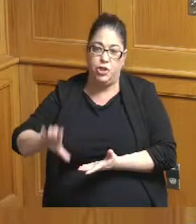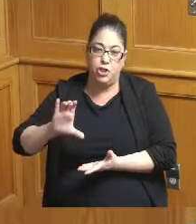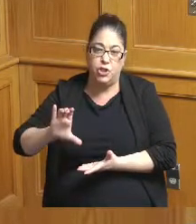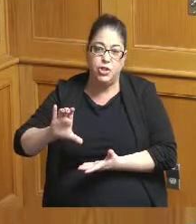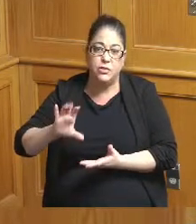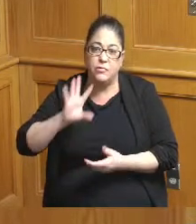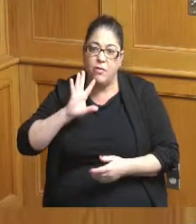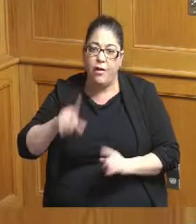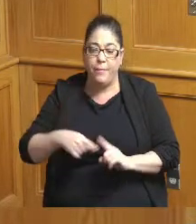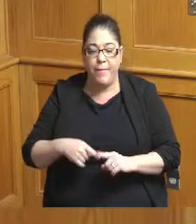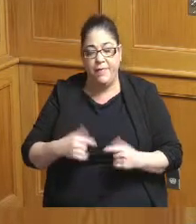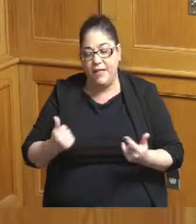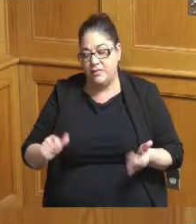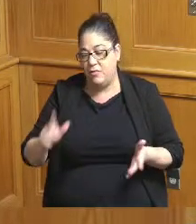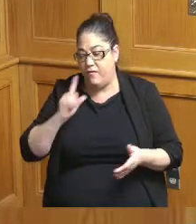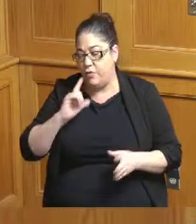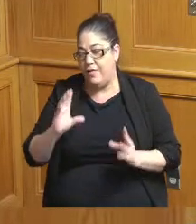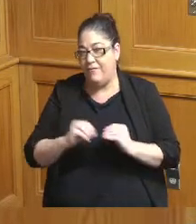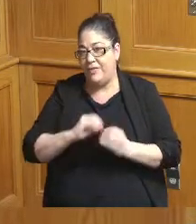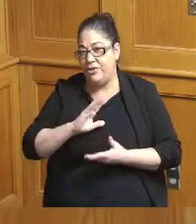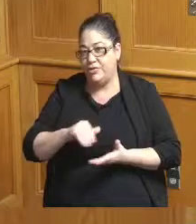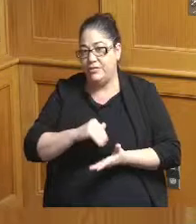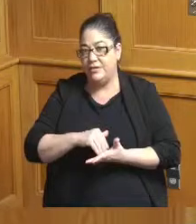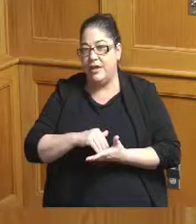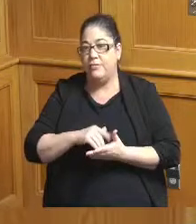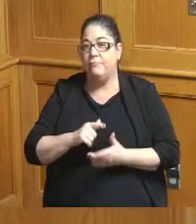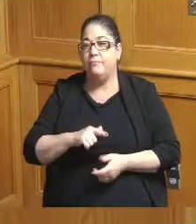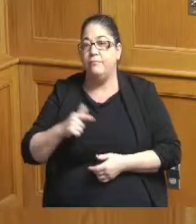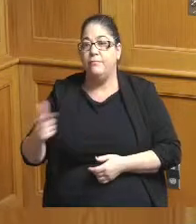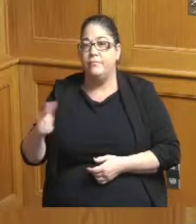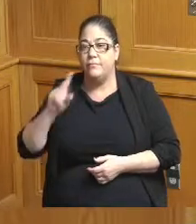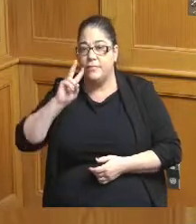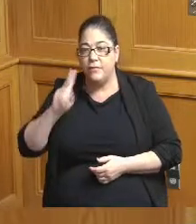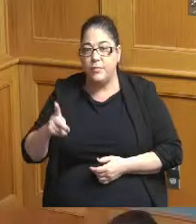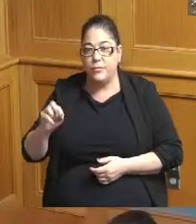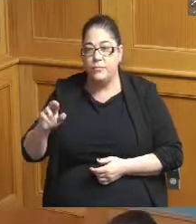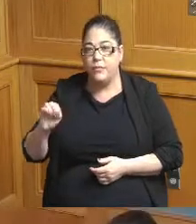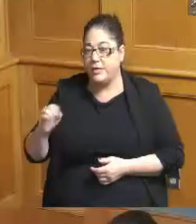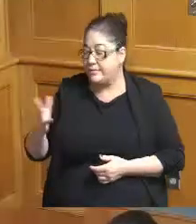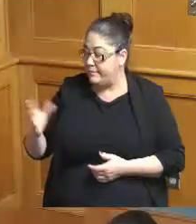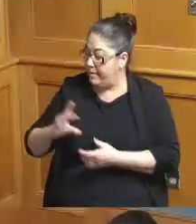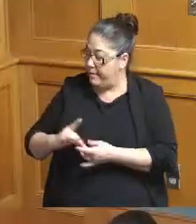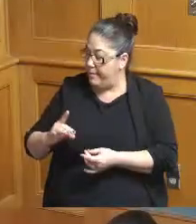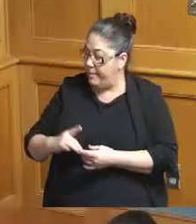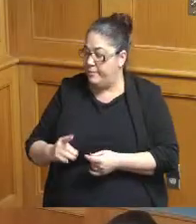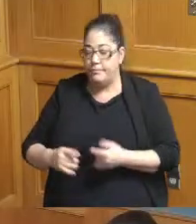I have for the convention center right now I'll pass it over to Vice President Reece thank you